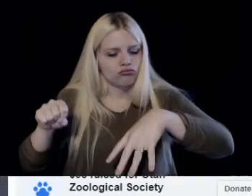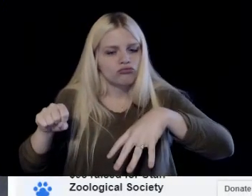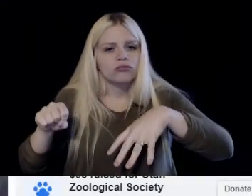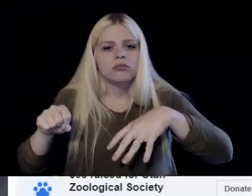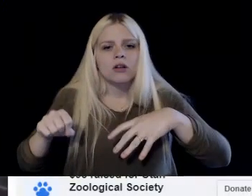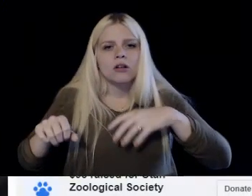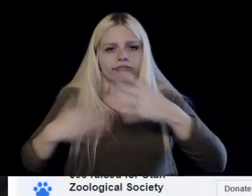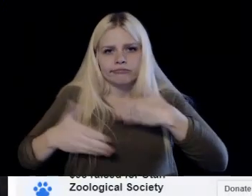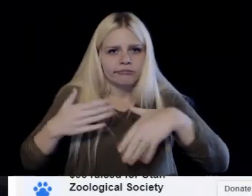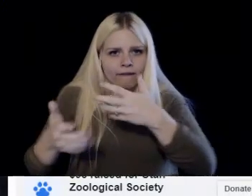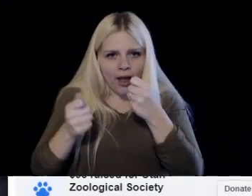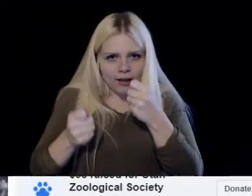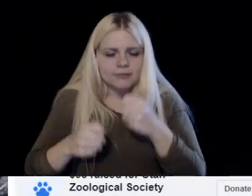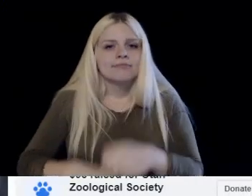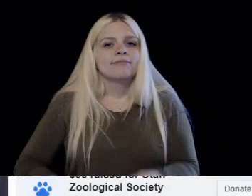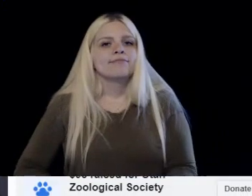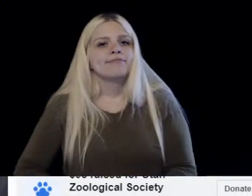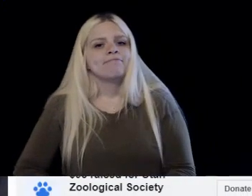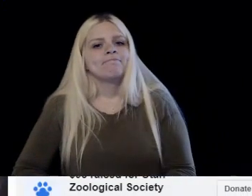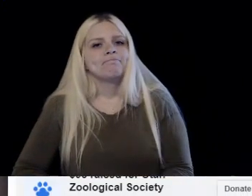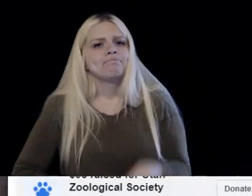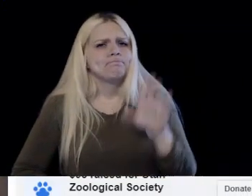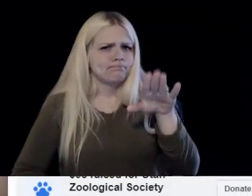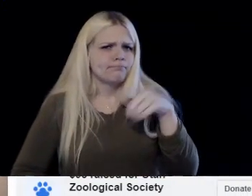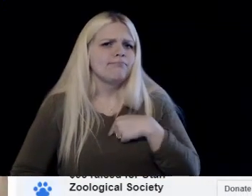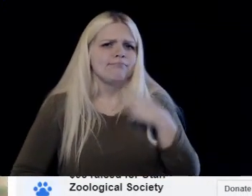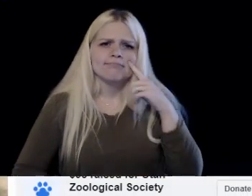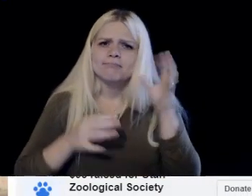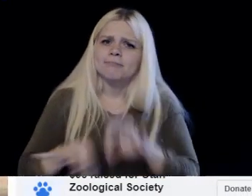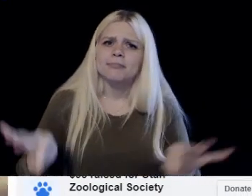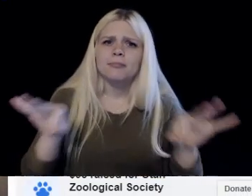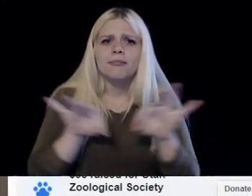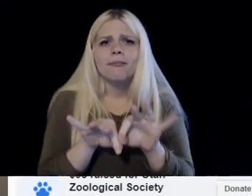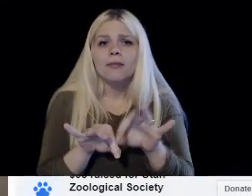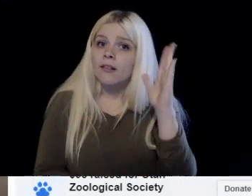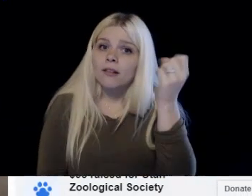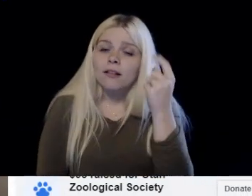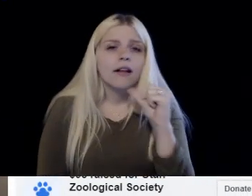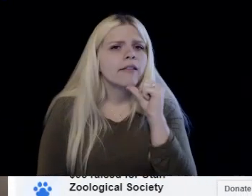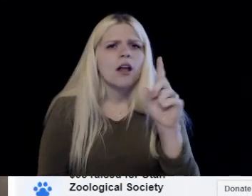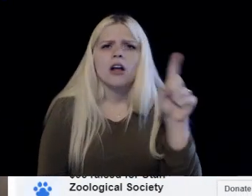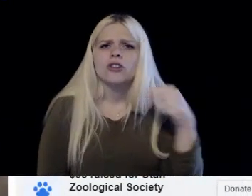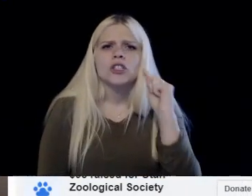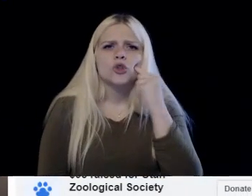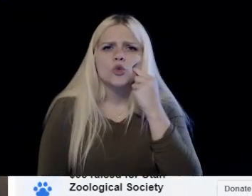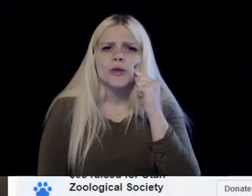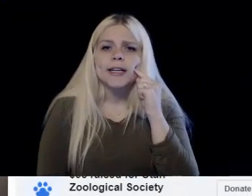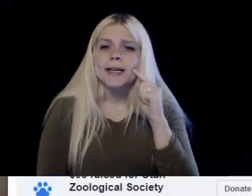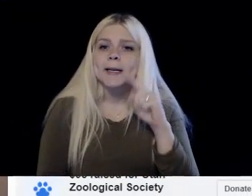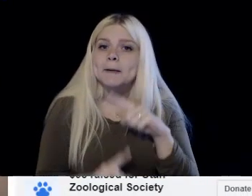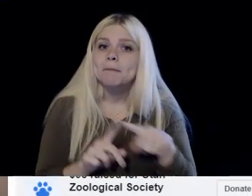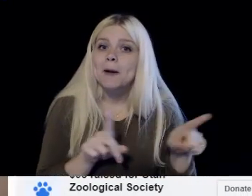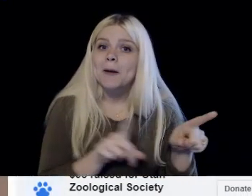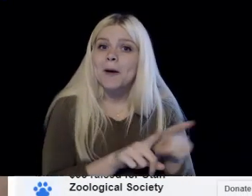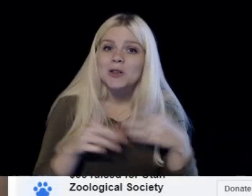Erica: Speed up the process. I think it's important to note not only is this a treat, but it also serves as enrichment for the animals, once they get it, right? Because you're